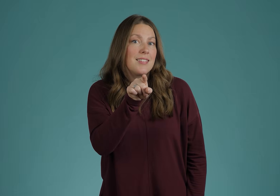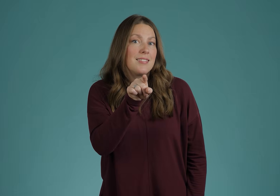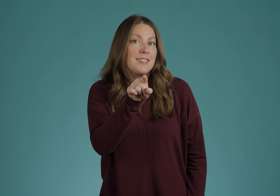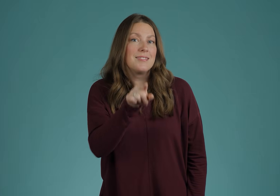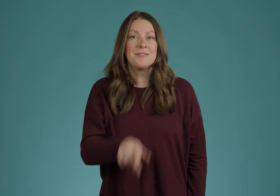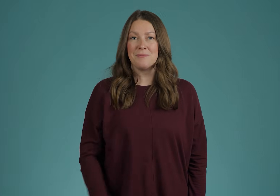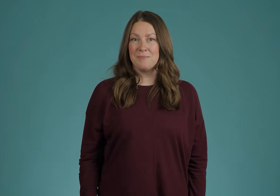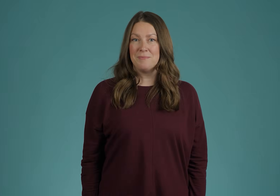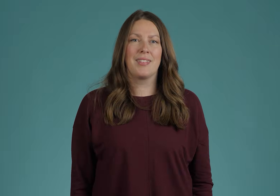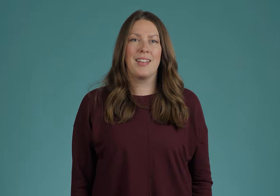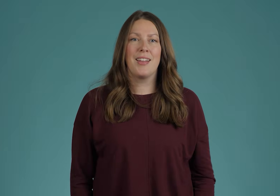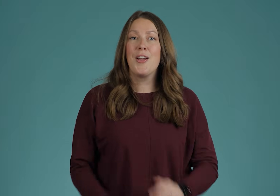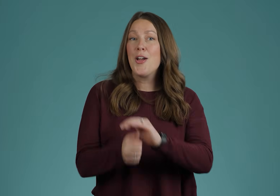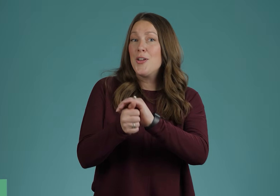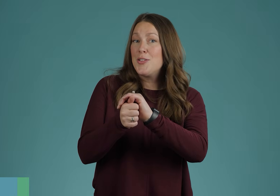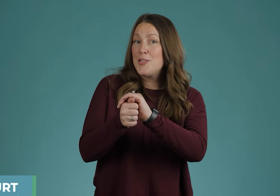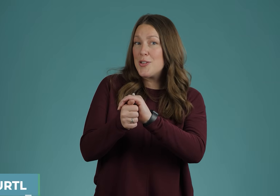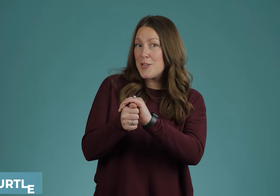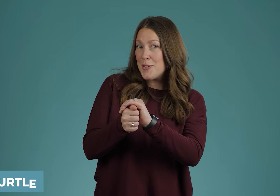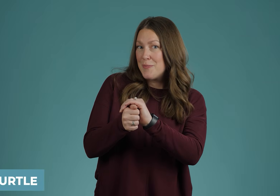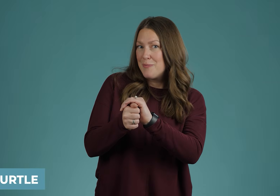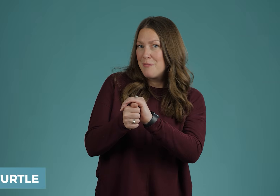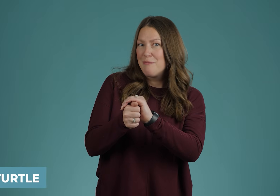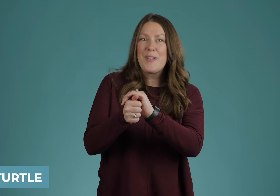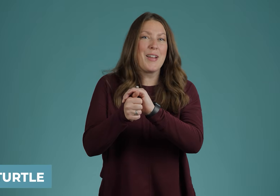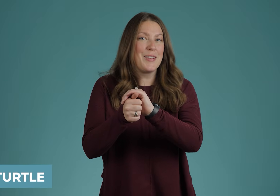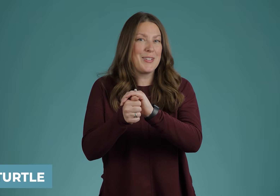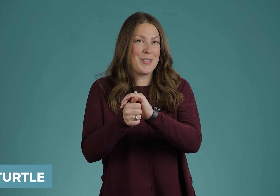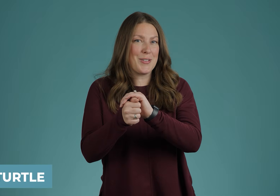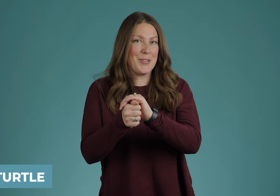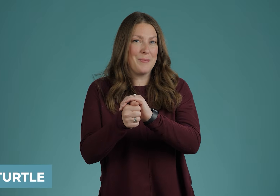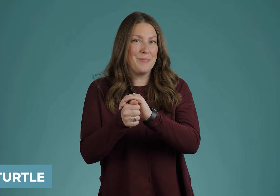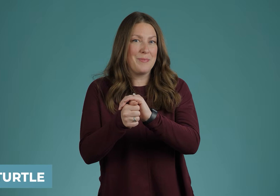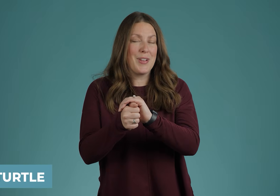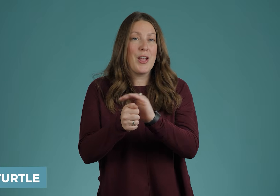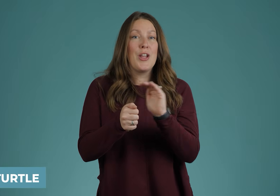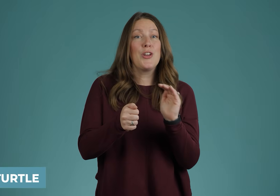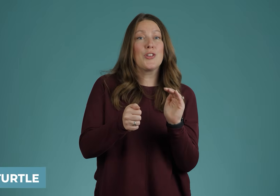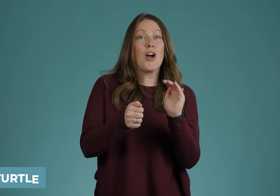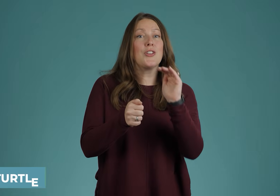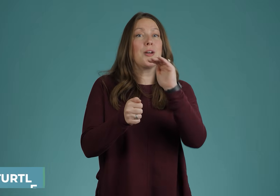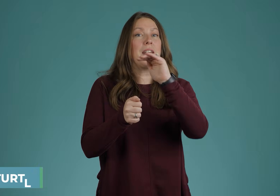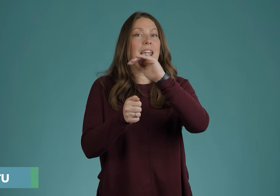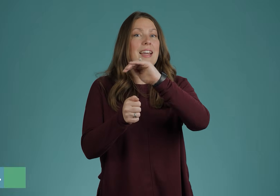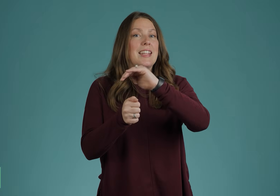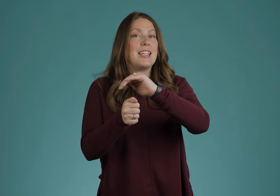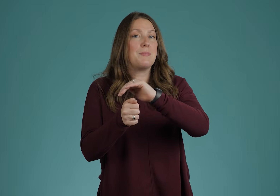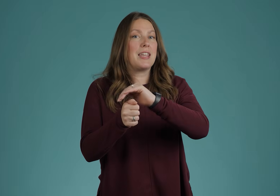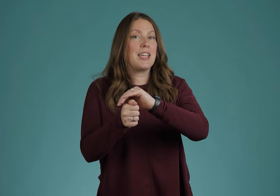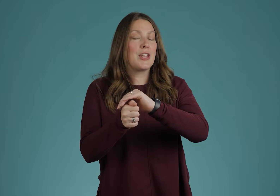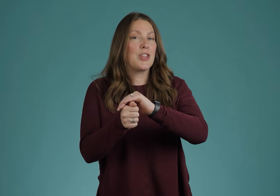tongue. Turtle.